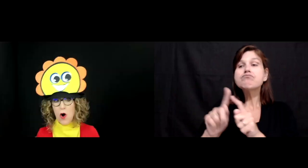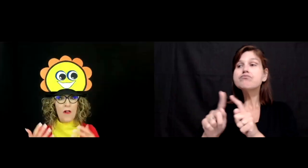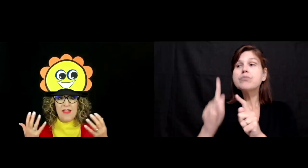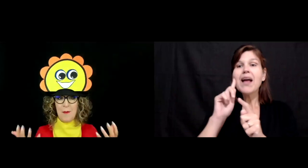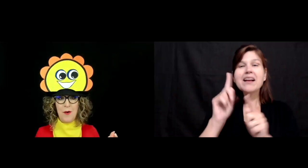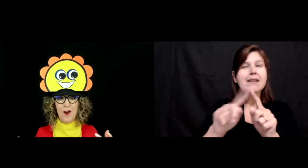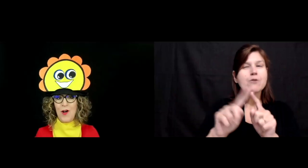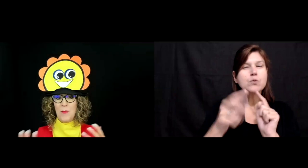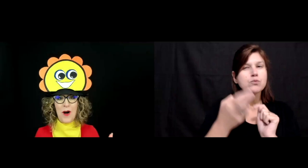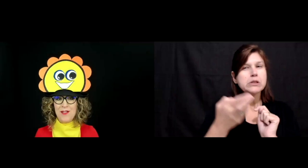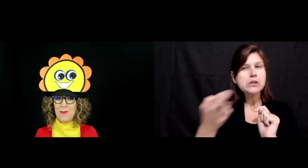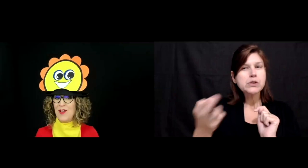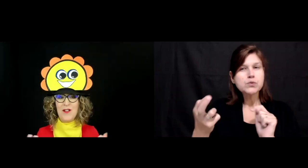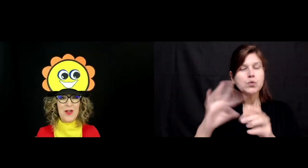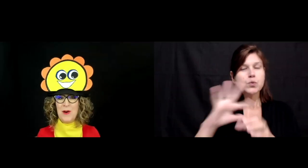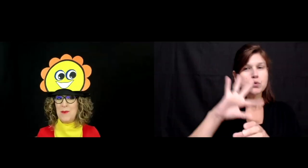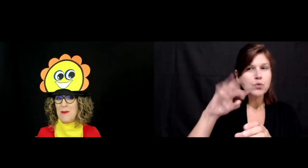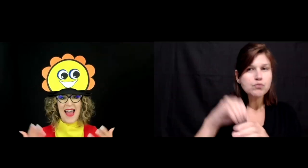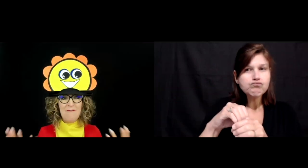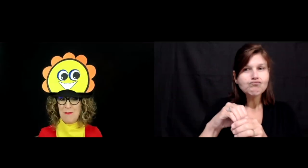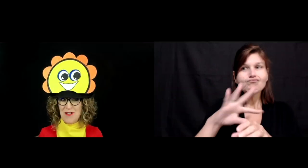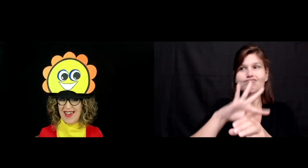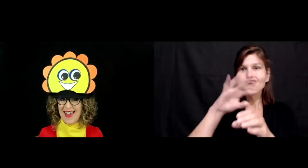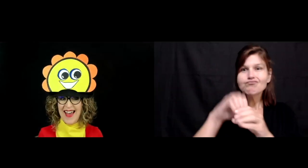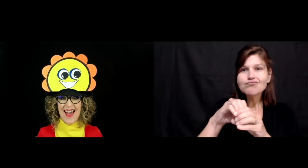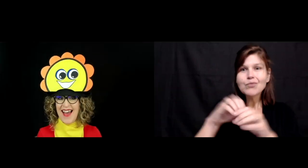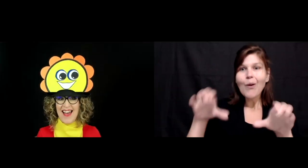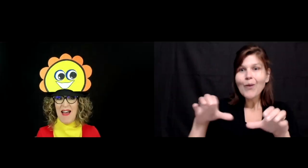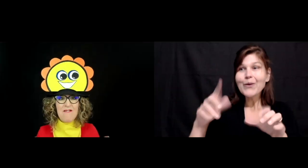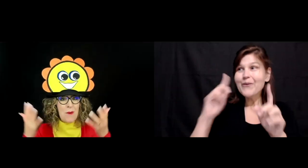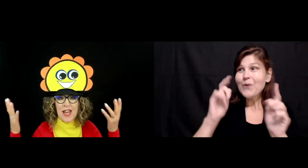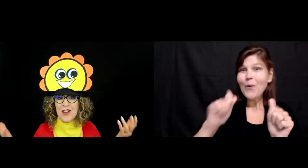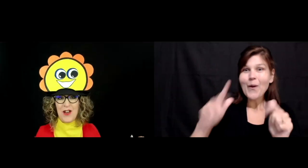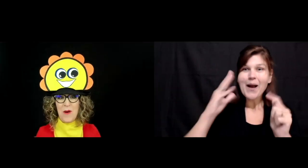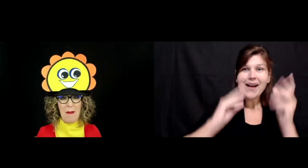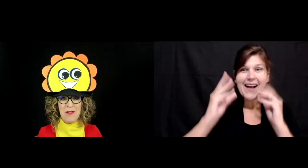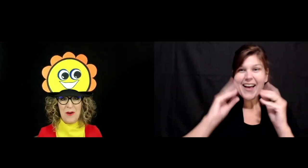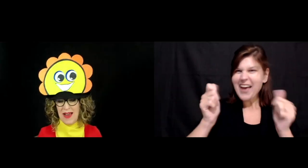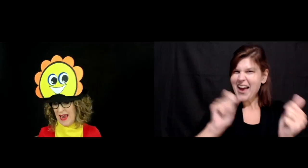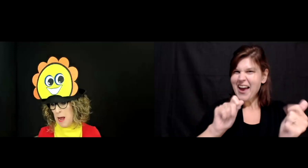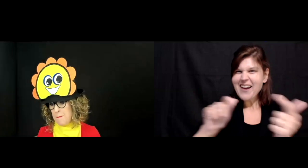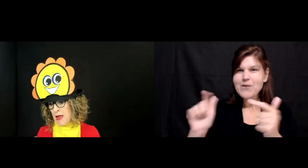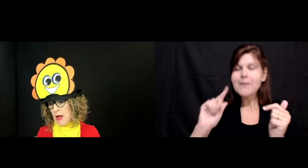all simple, all possible and all doable by everybody. Everybody can do what I'm doing.